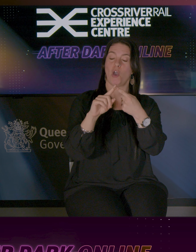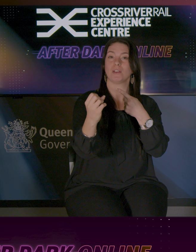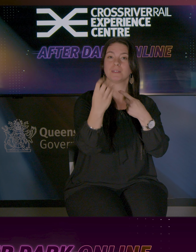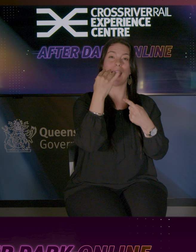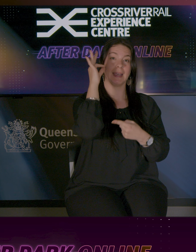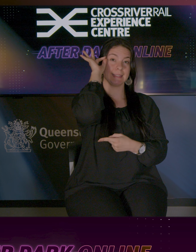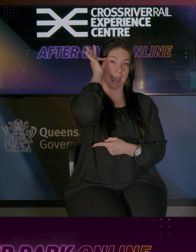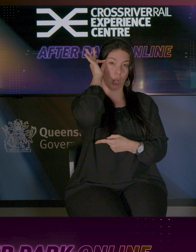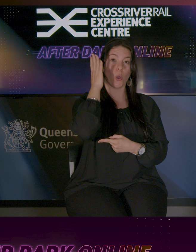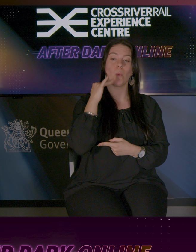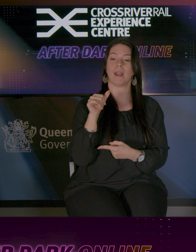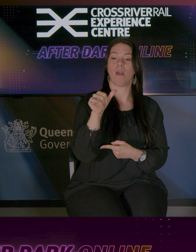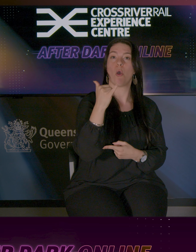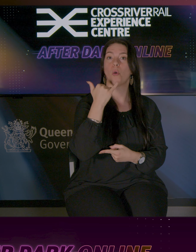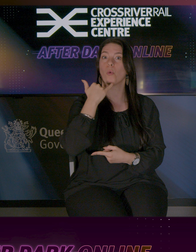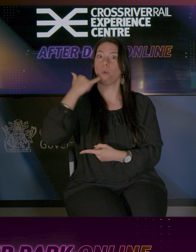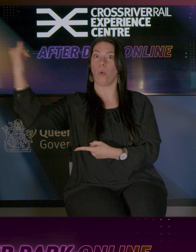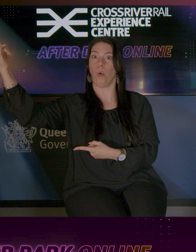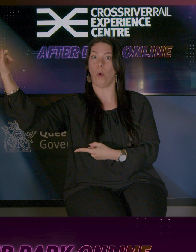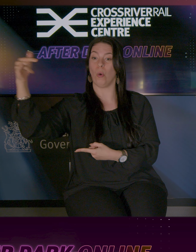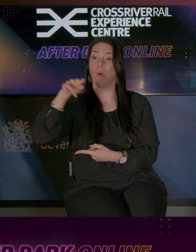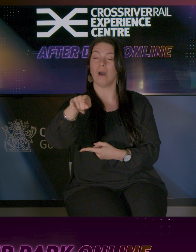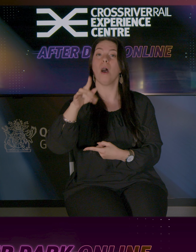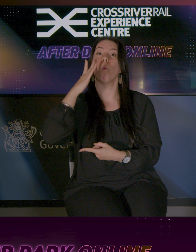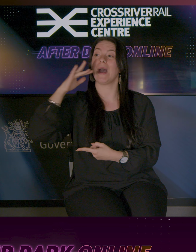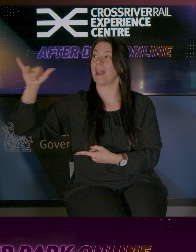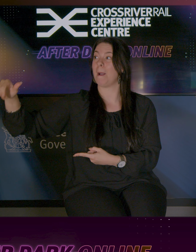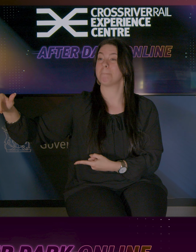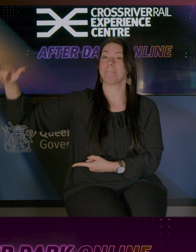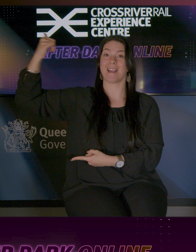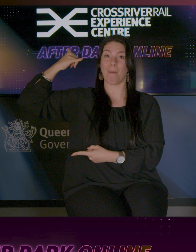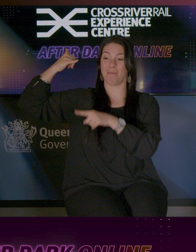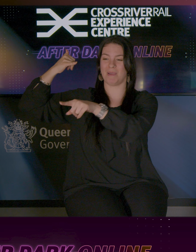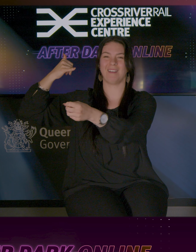call button is pressed and a green light that illuminates when the call has been answered